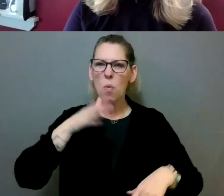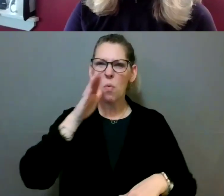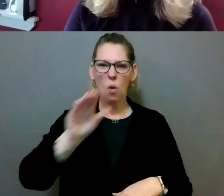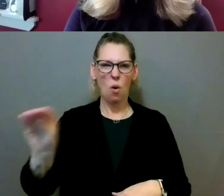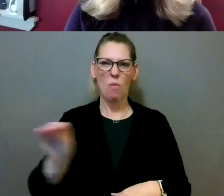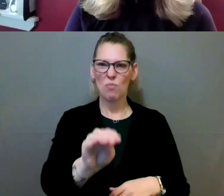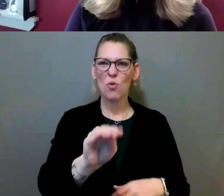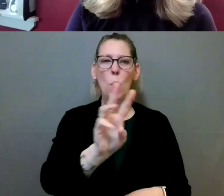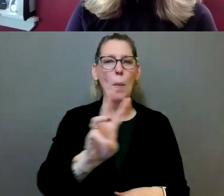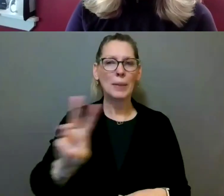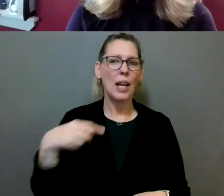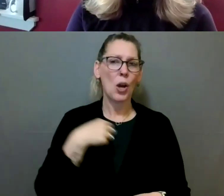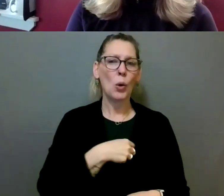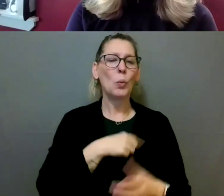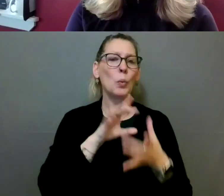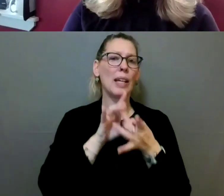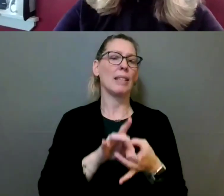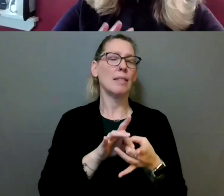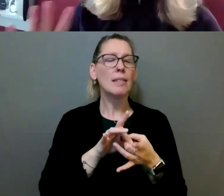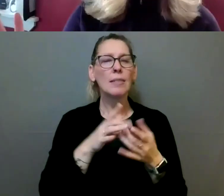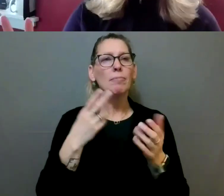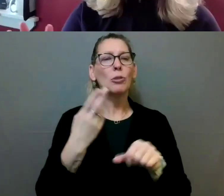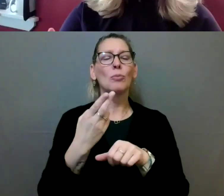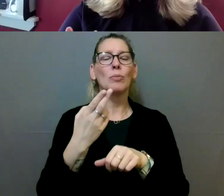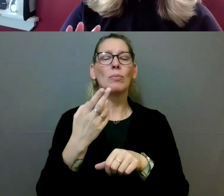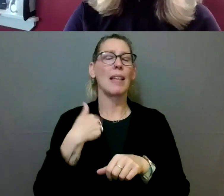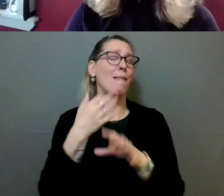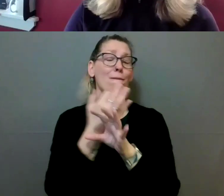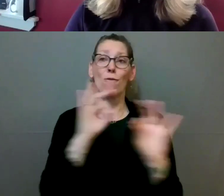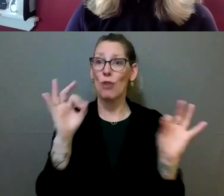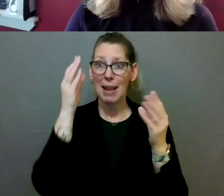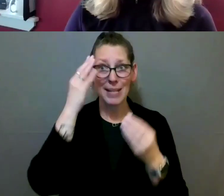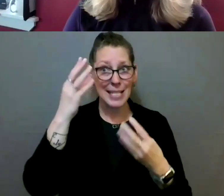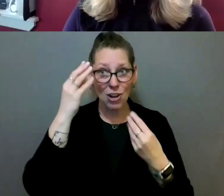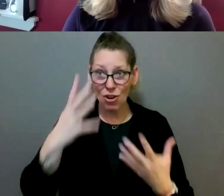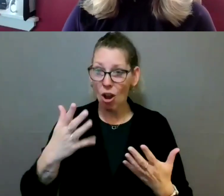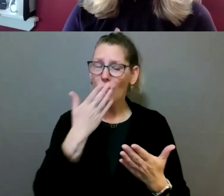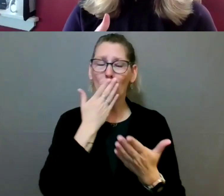a website that we refer to often that has free materials lots of really good stuff I